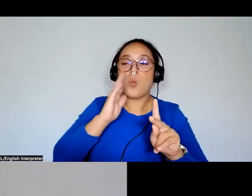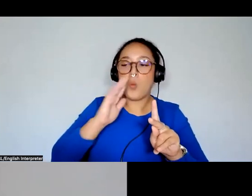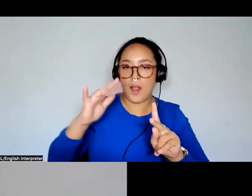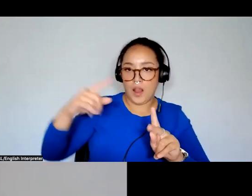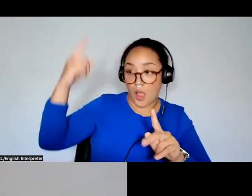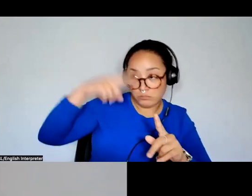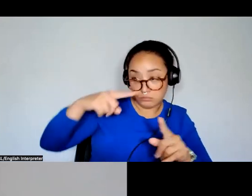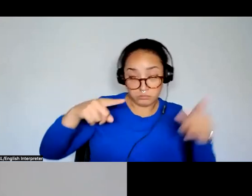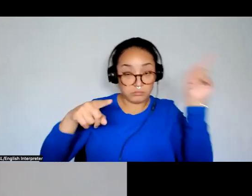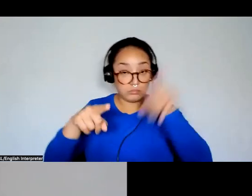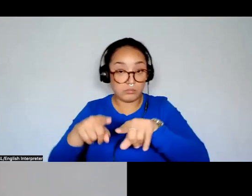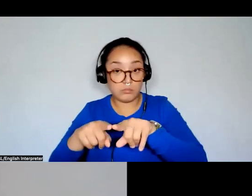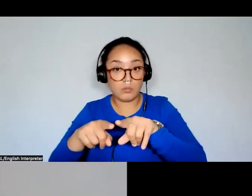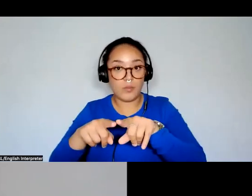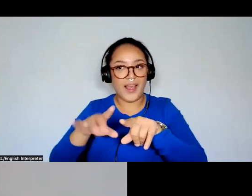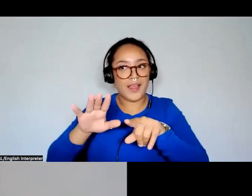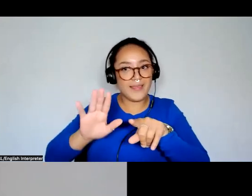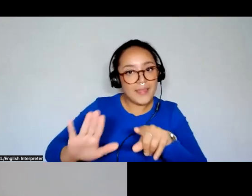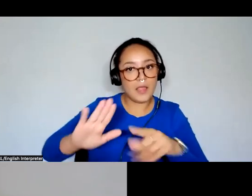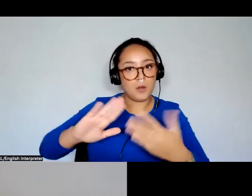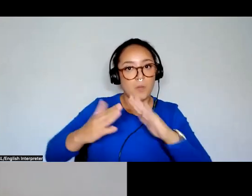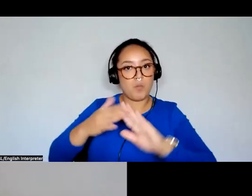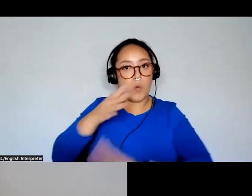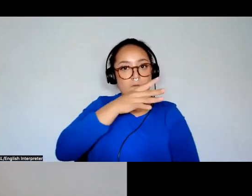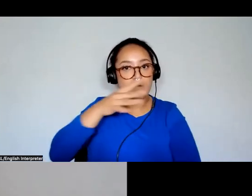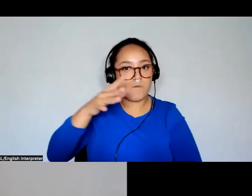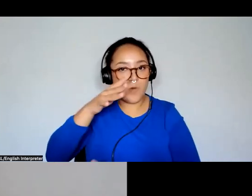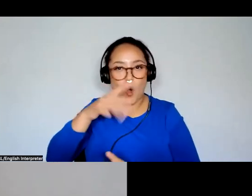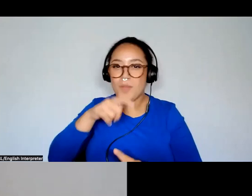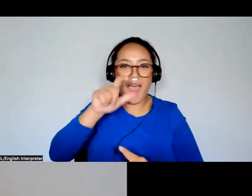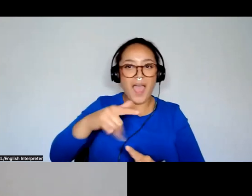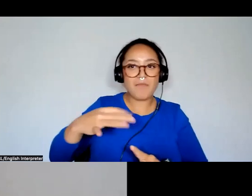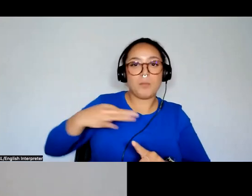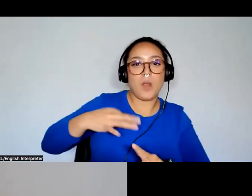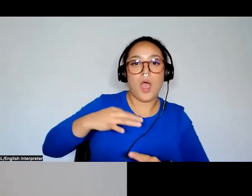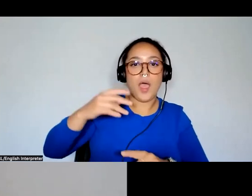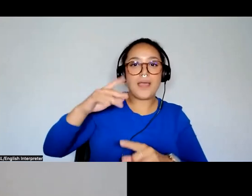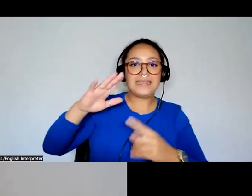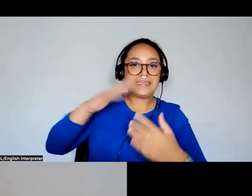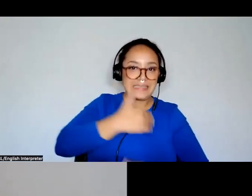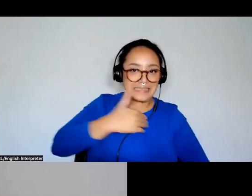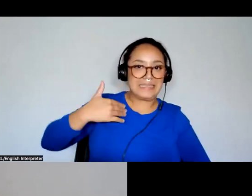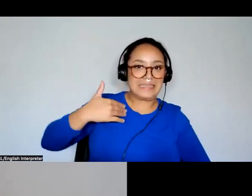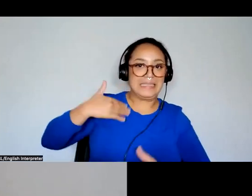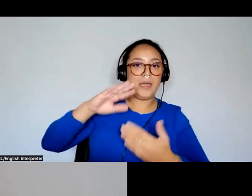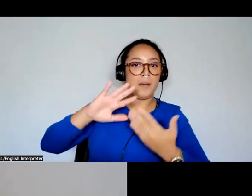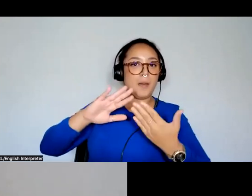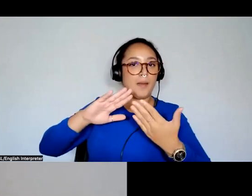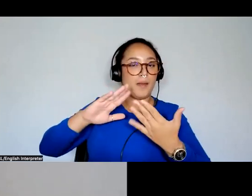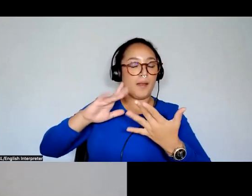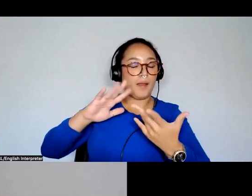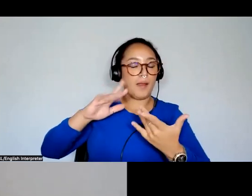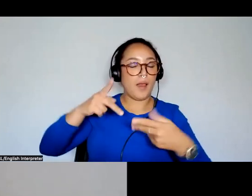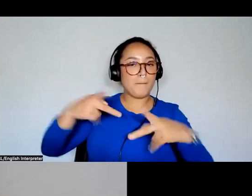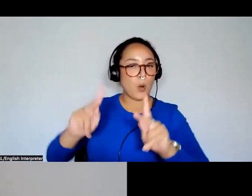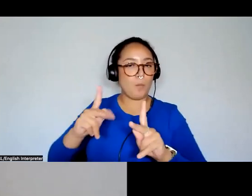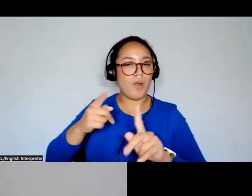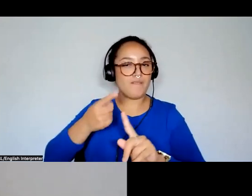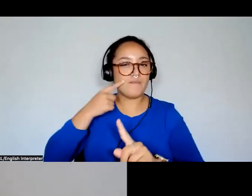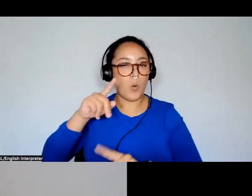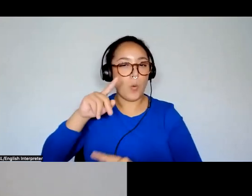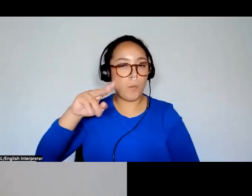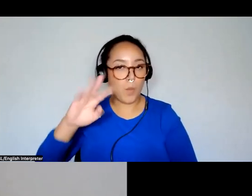Creek community farm and we have this year 36 city parks to choose from and electric